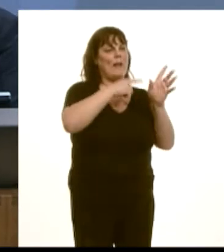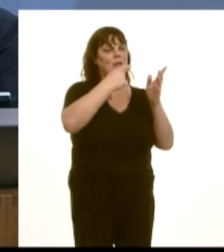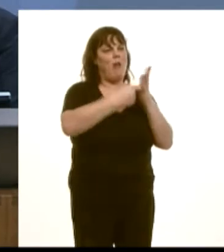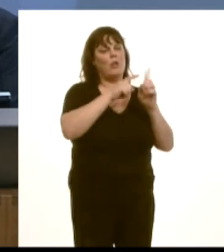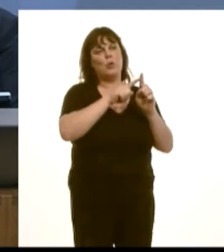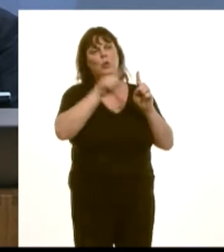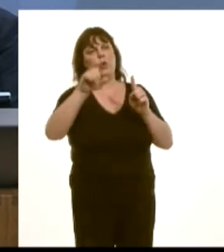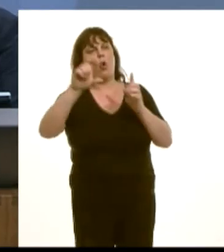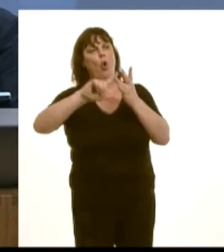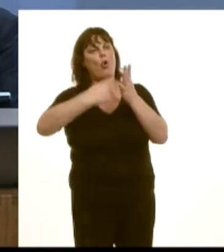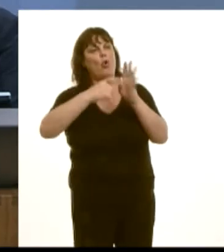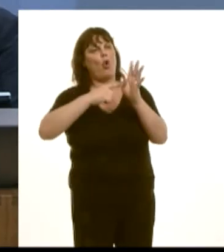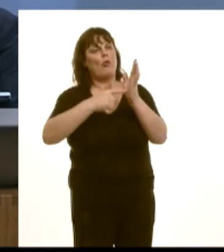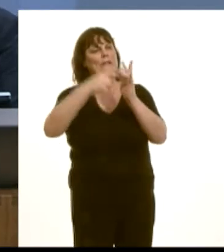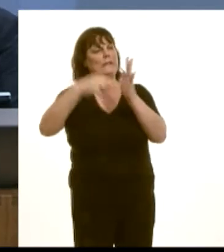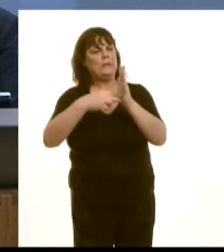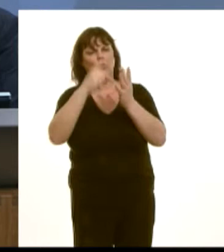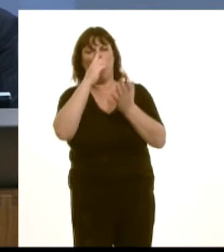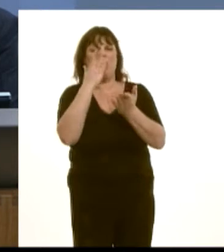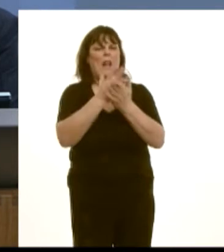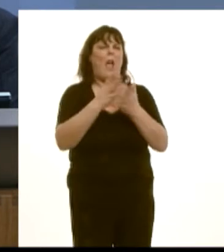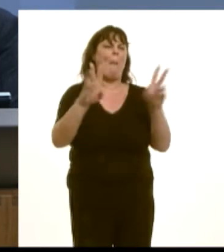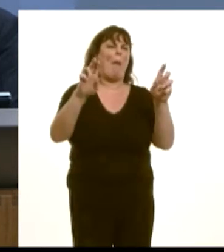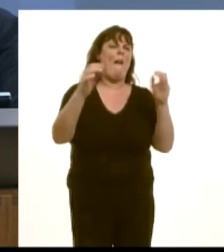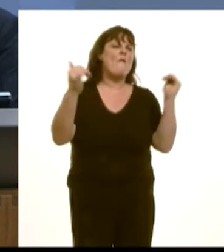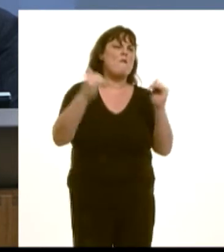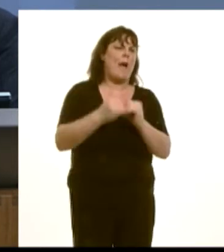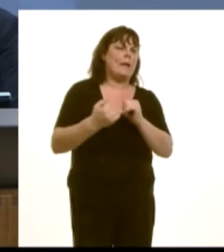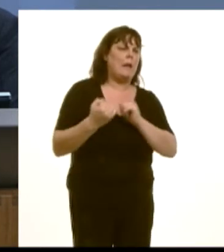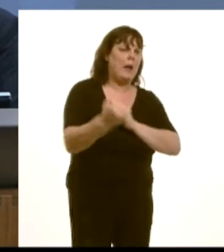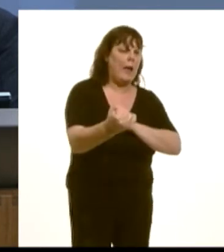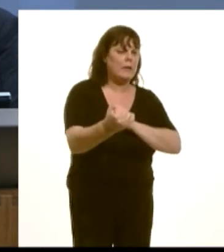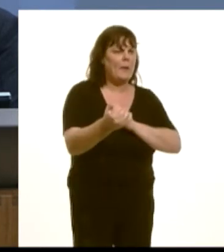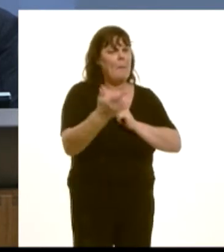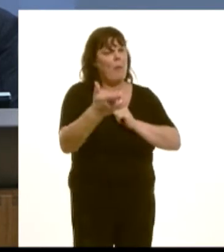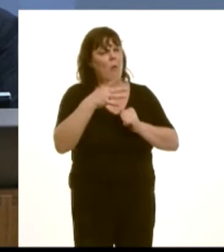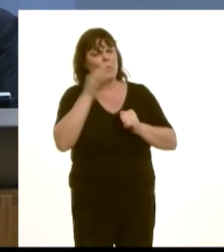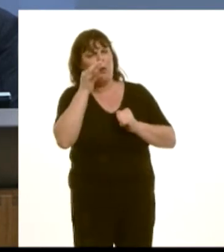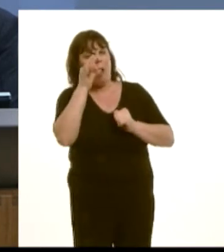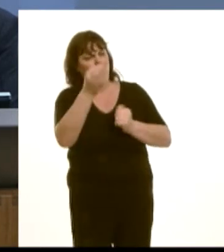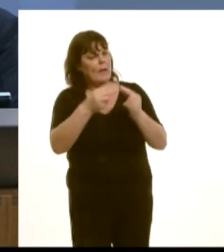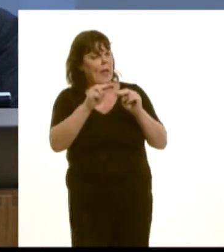defined by Network Rail. Are you of the mind that this line would also benefit from the